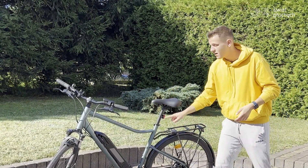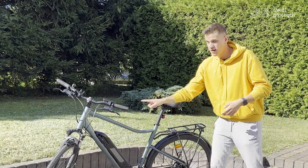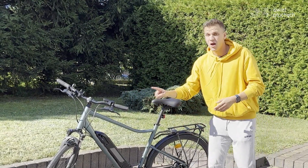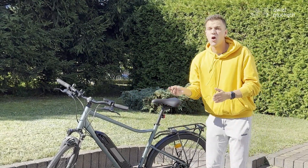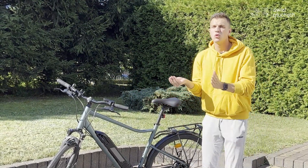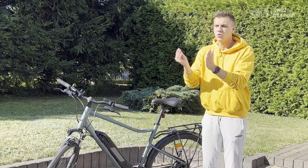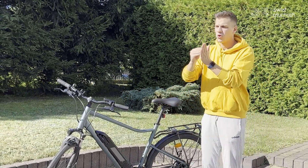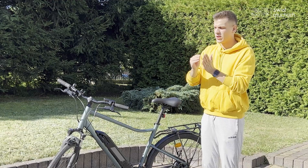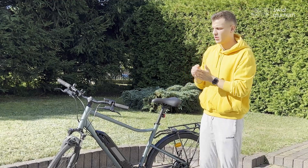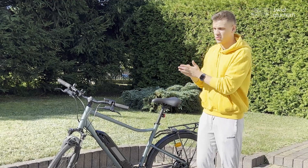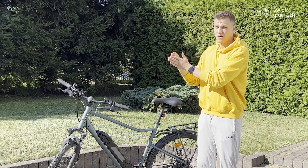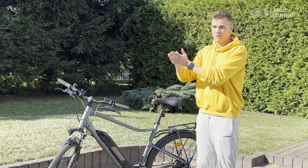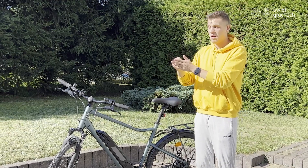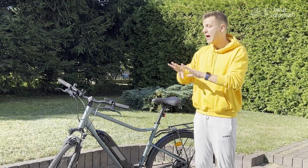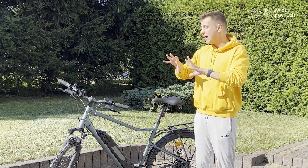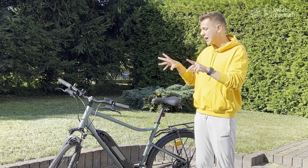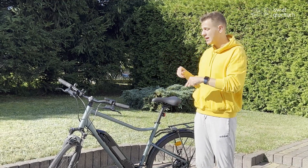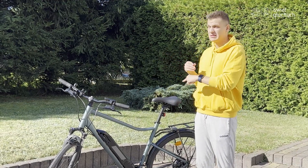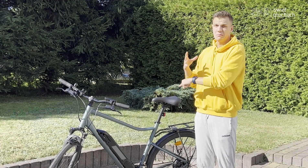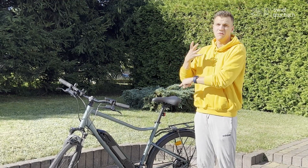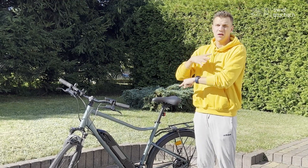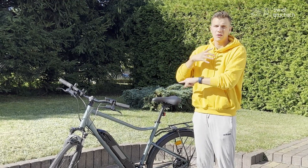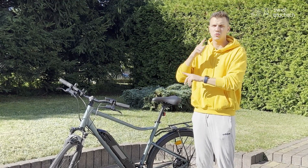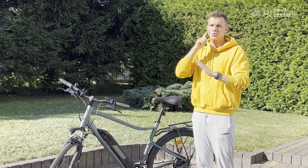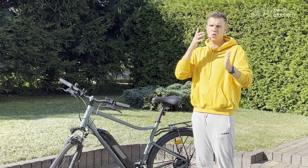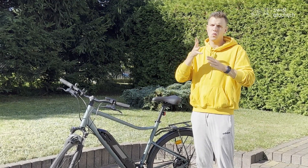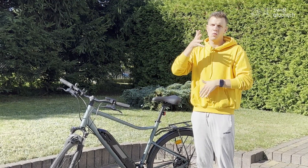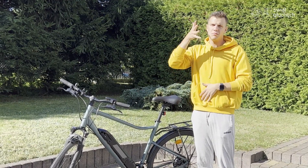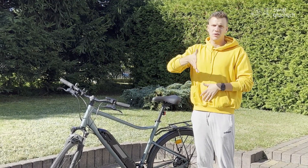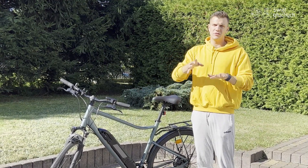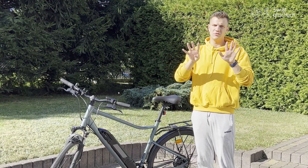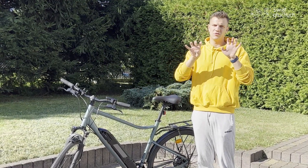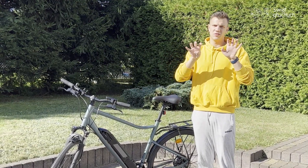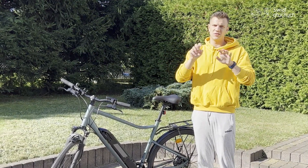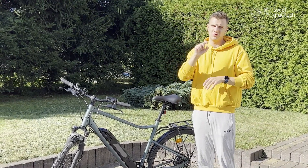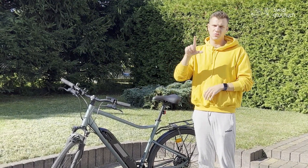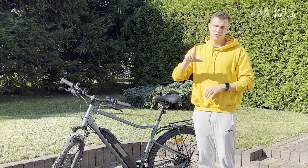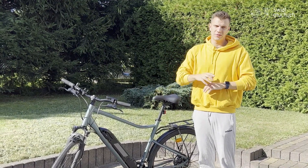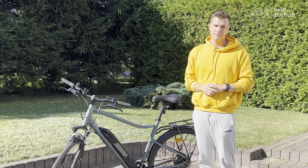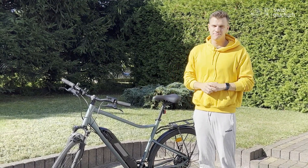These are all extras for which we pay extra. This copy costs about 5900 PLN.